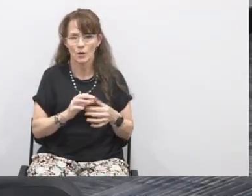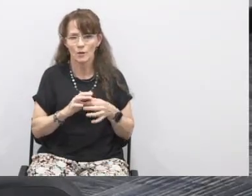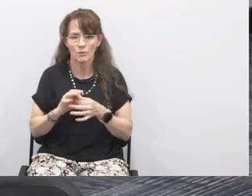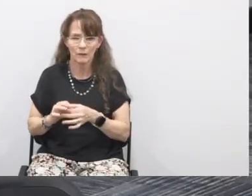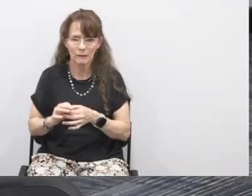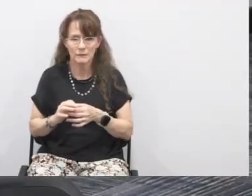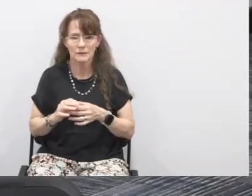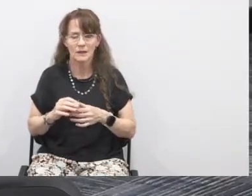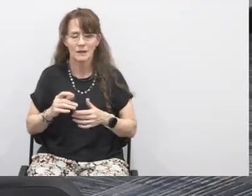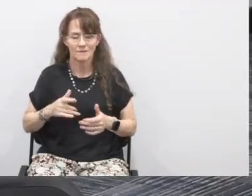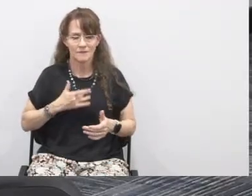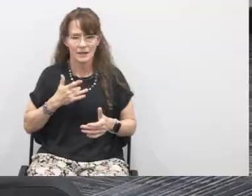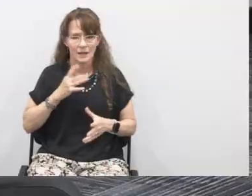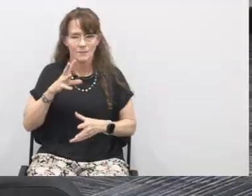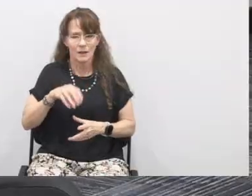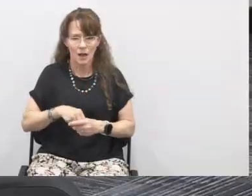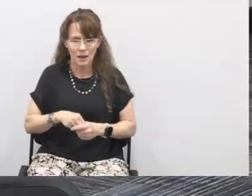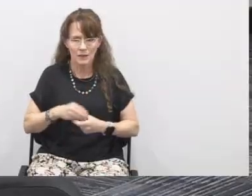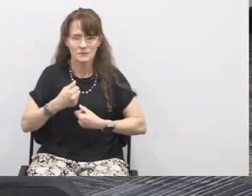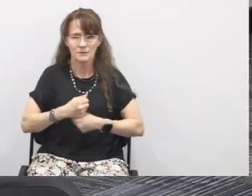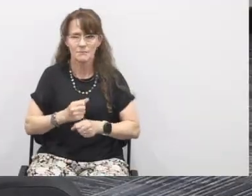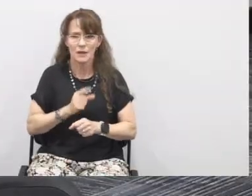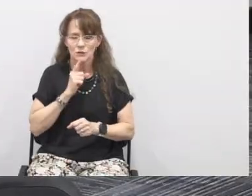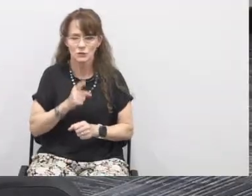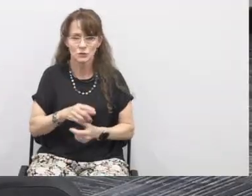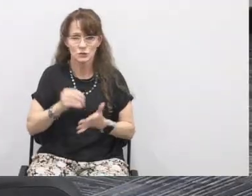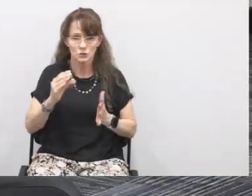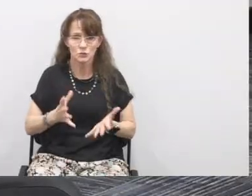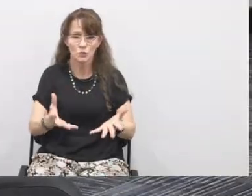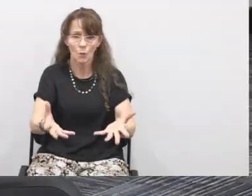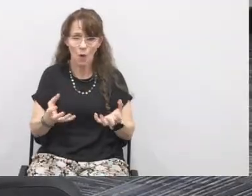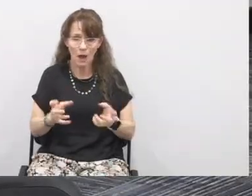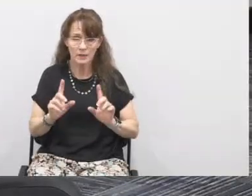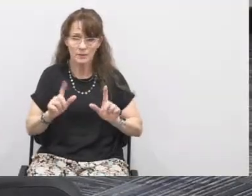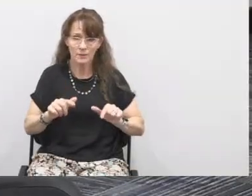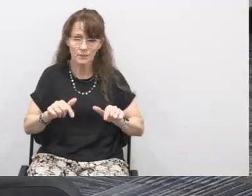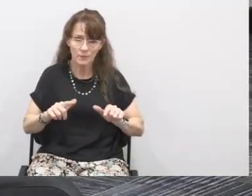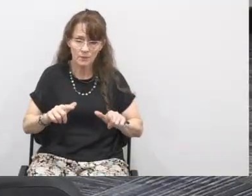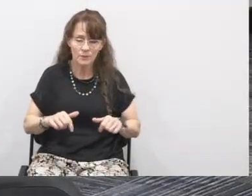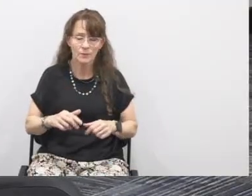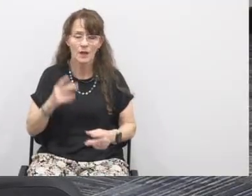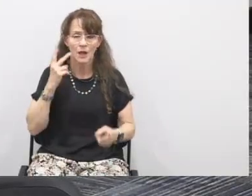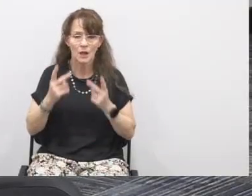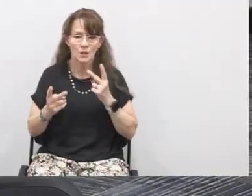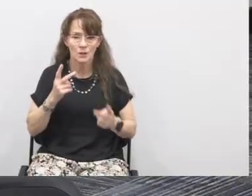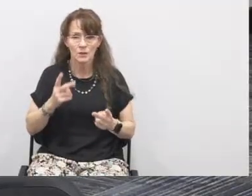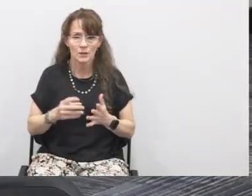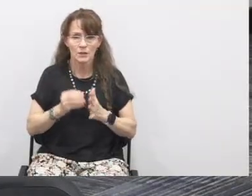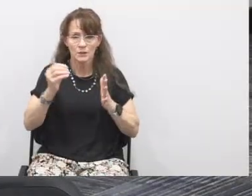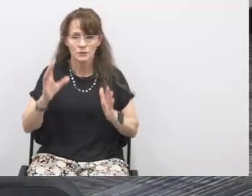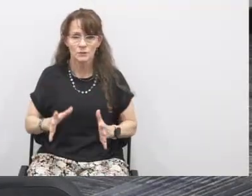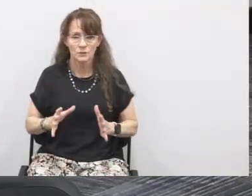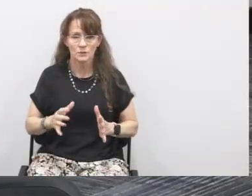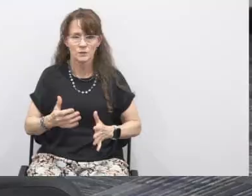and how we can make sure our students wanna be here is in addition to looking at student sense of belonging data,